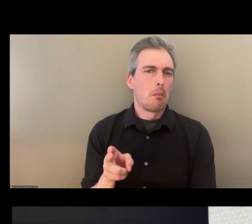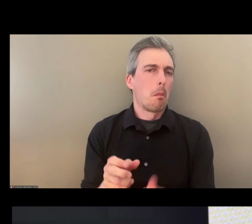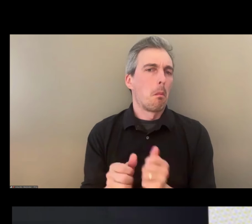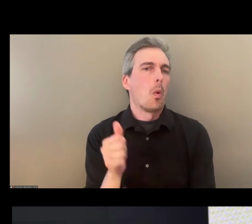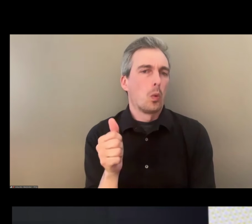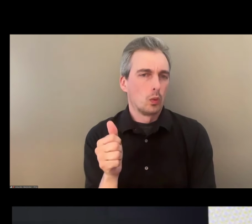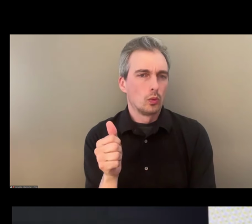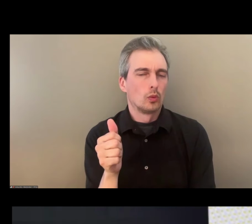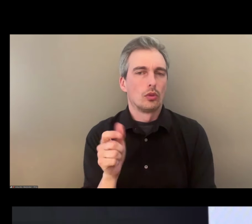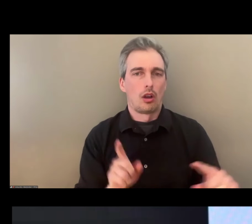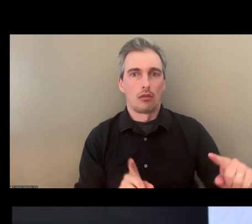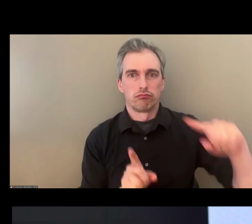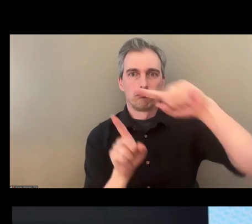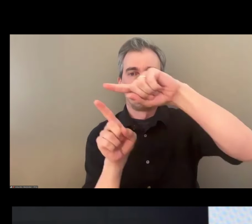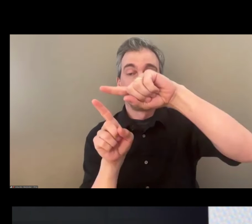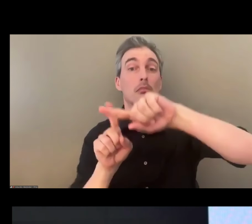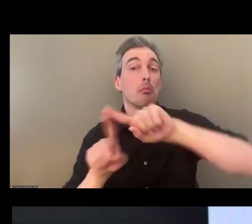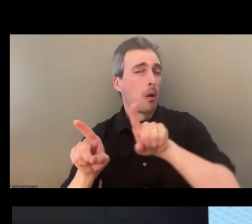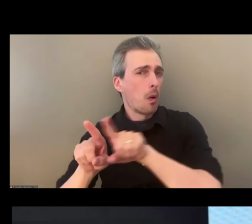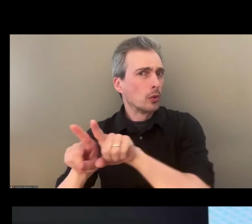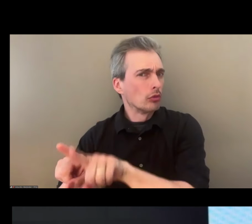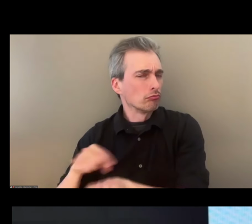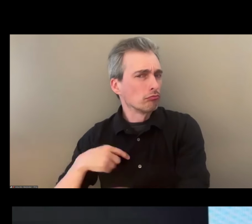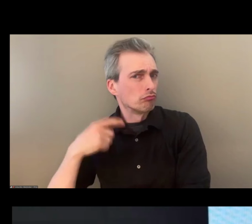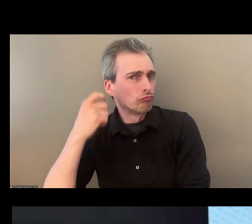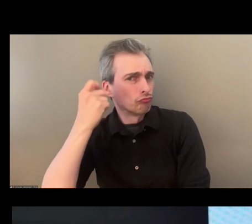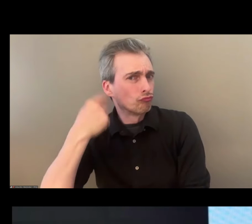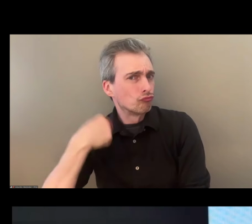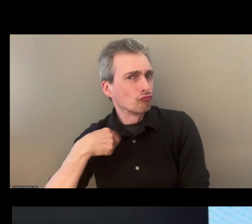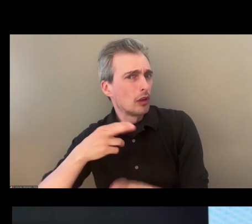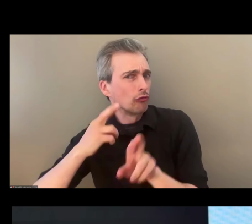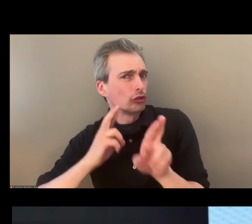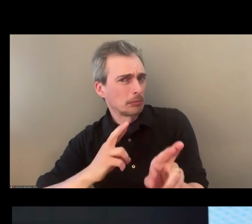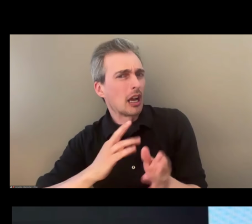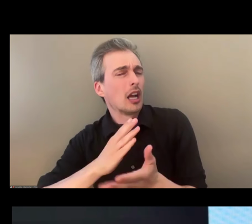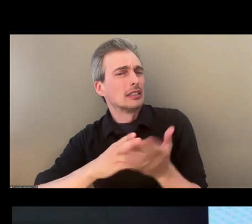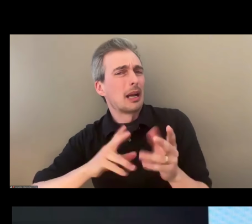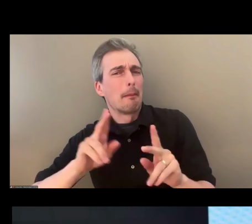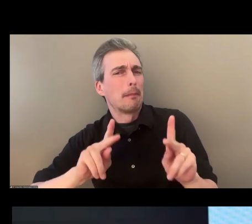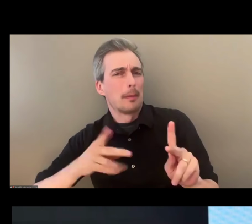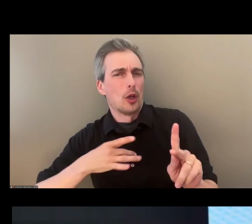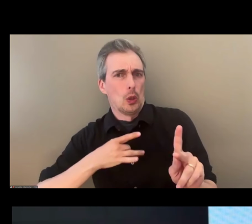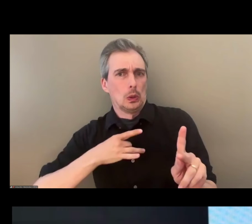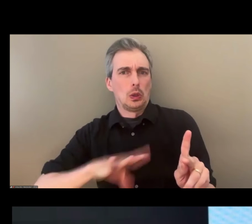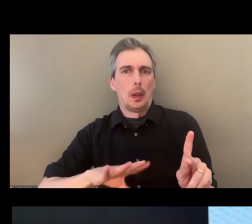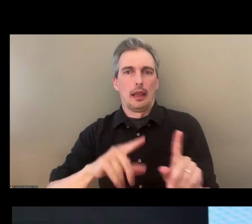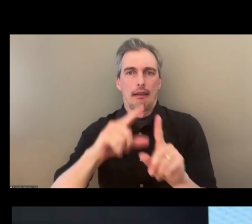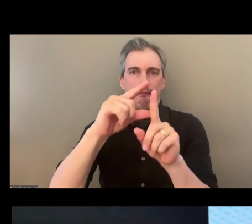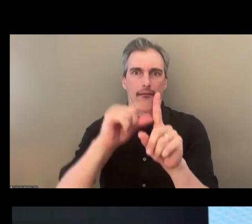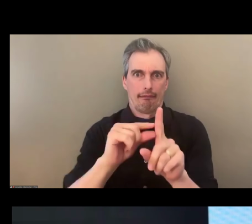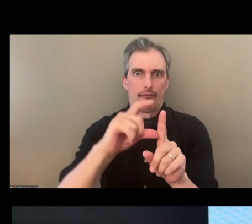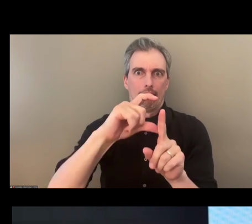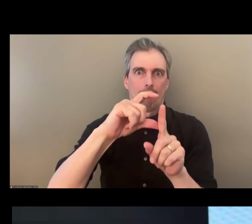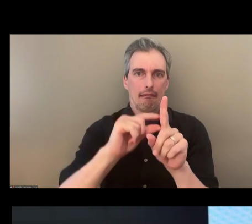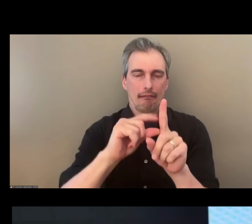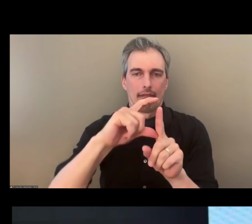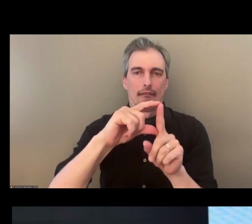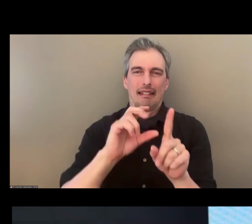people feel uncomfortable with this lowercase d/uppercase D differentiation. And personal identification varies.